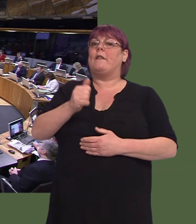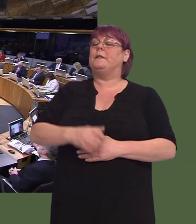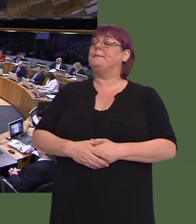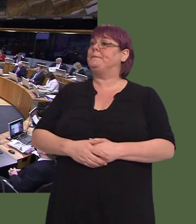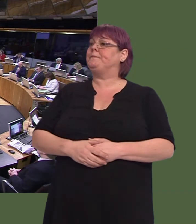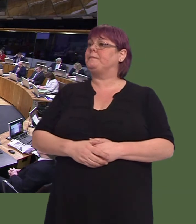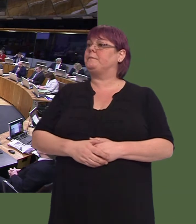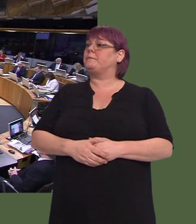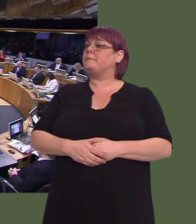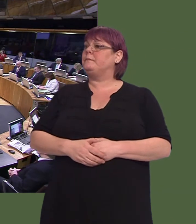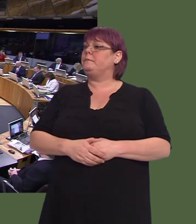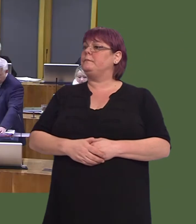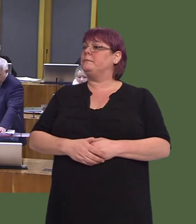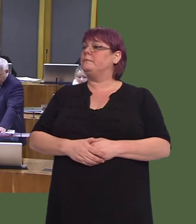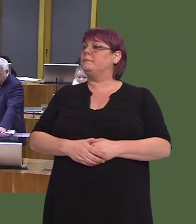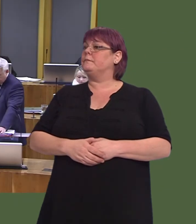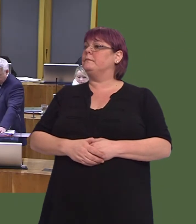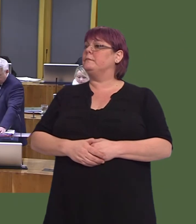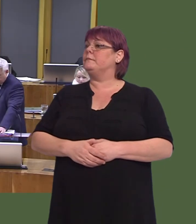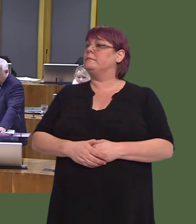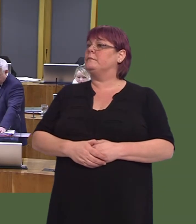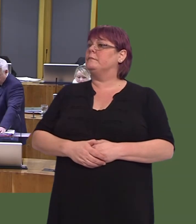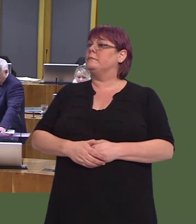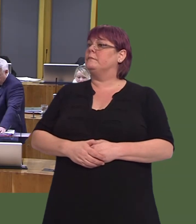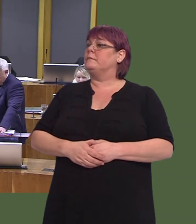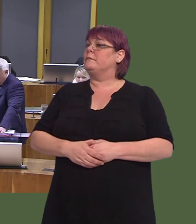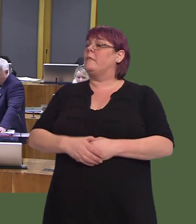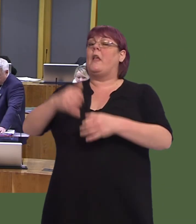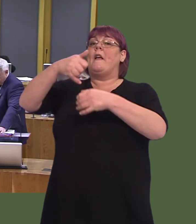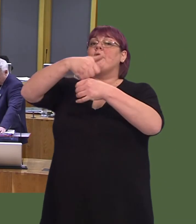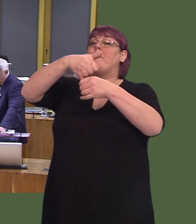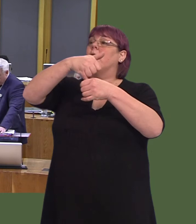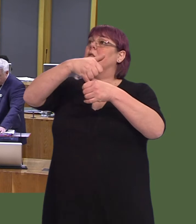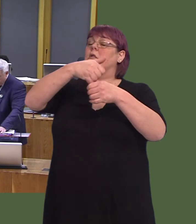Will the First Minister make a statement on the impact that exiting the European Union will have on the pharmaceutical industry in Wales? OAQ51716 Carwyn Jones AM: The pharmaceutical industry